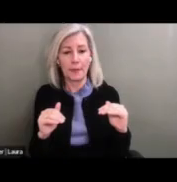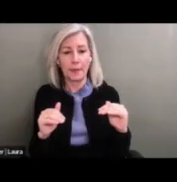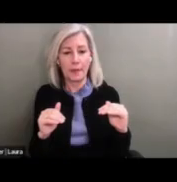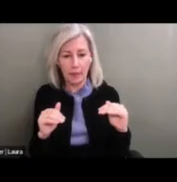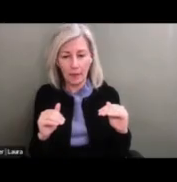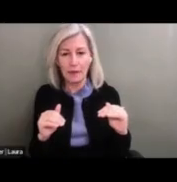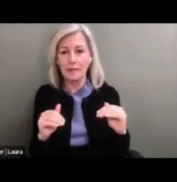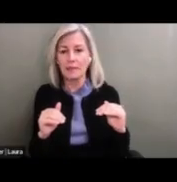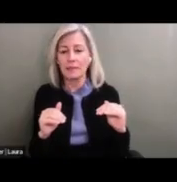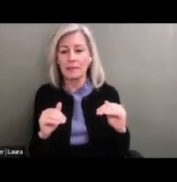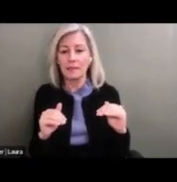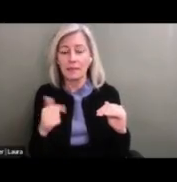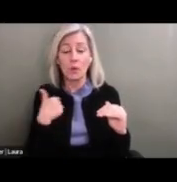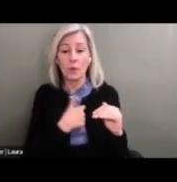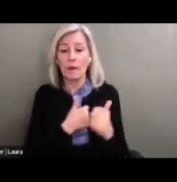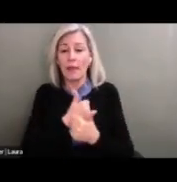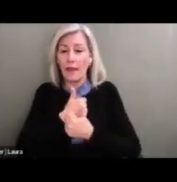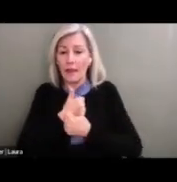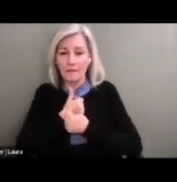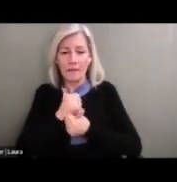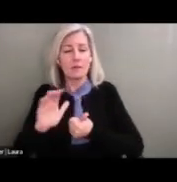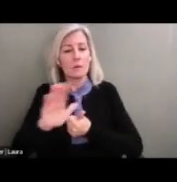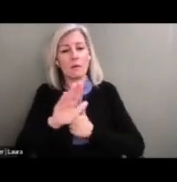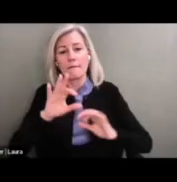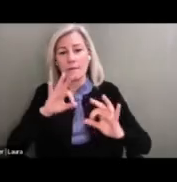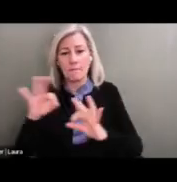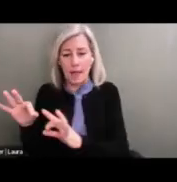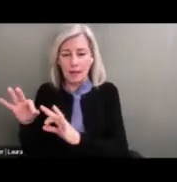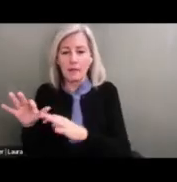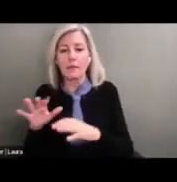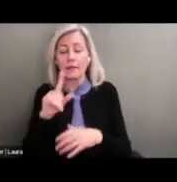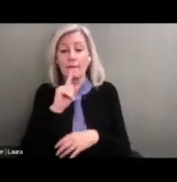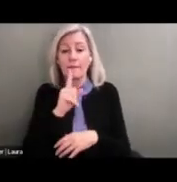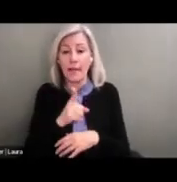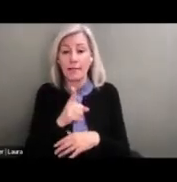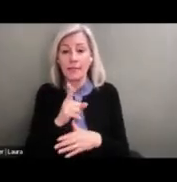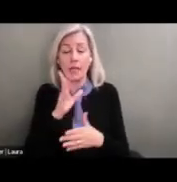Let's go to the next slide.